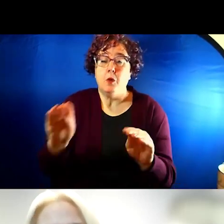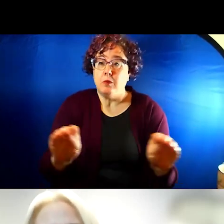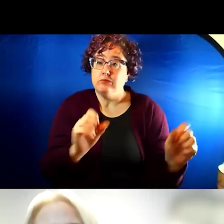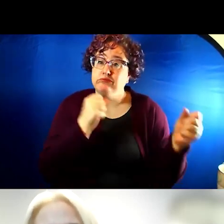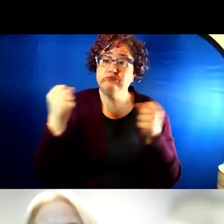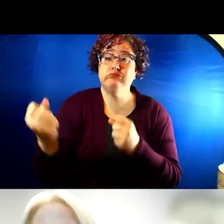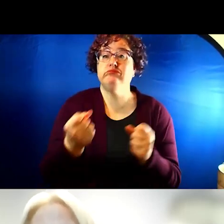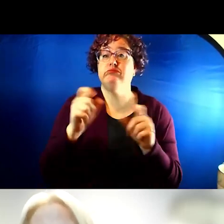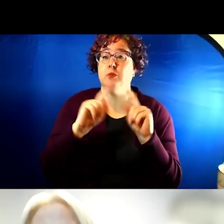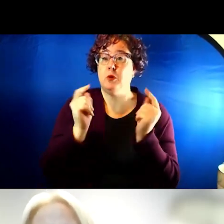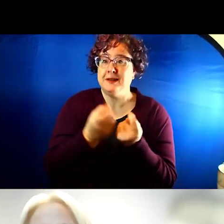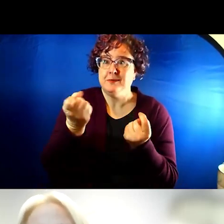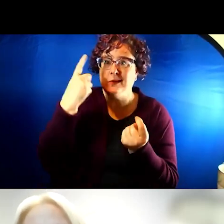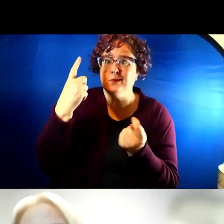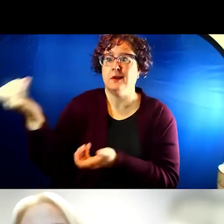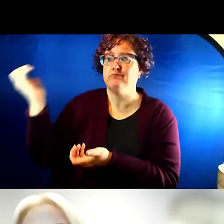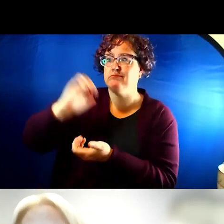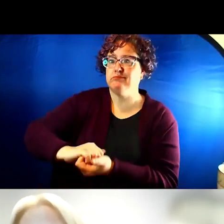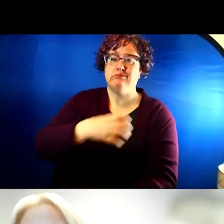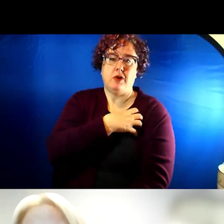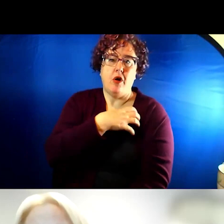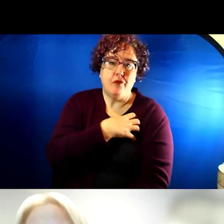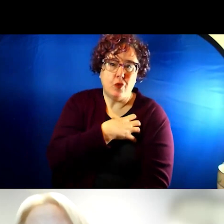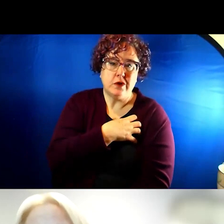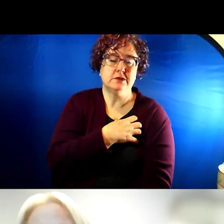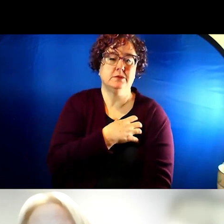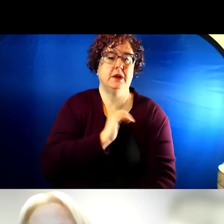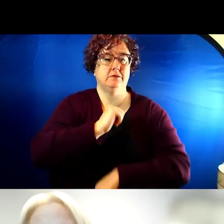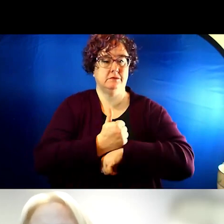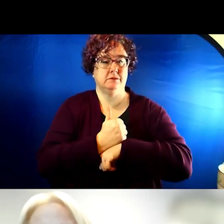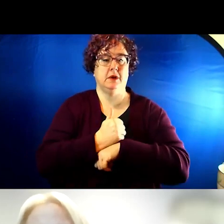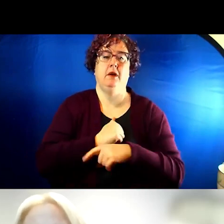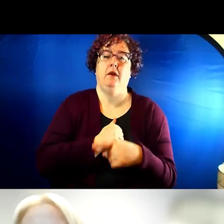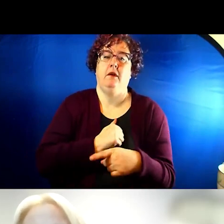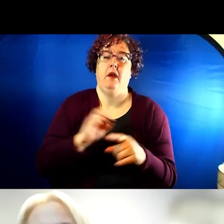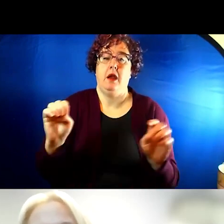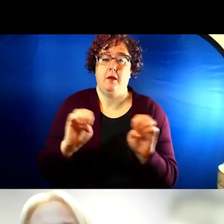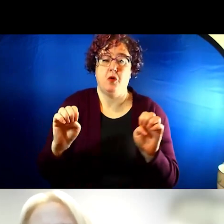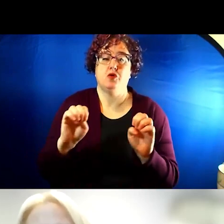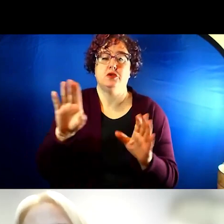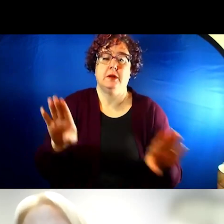PARTNERSHIP WITH LAW ENFORCEMENT AND CREATING WALK-IN CENTERS OUTSIDE OF PHILADELPHIA.